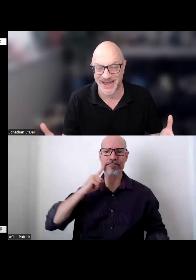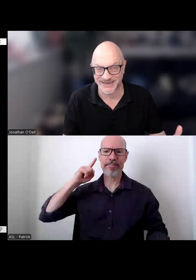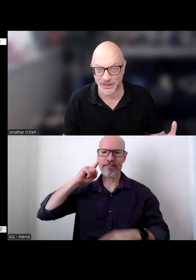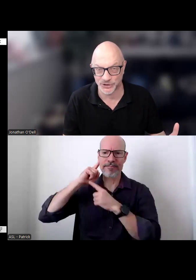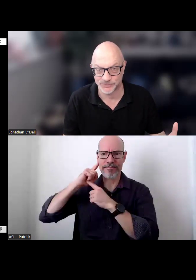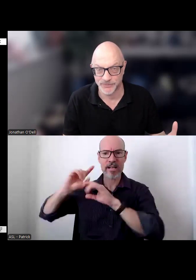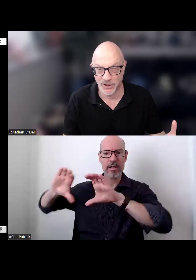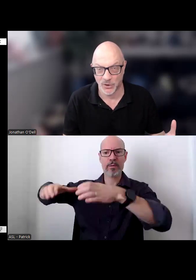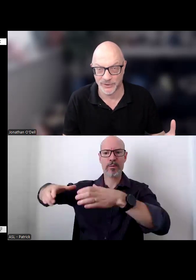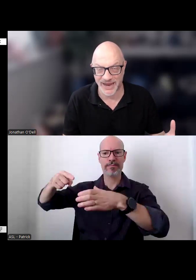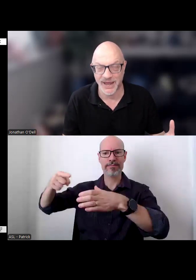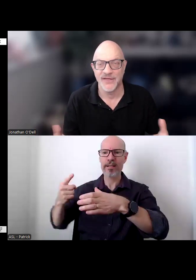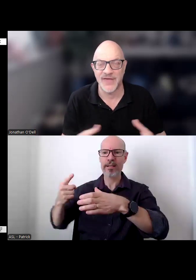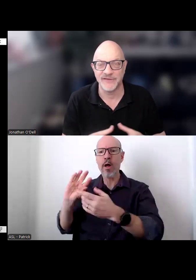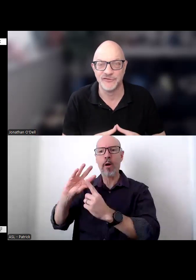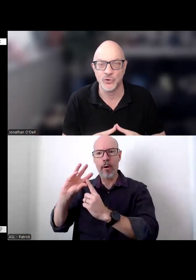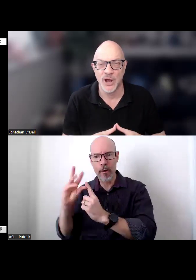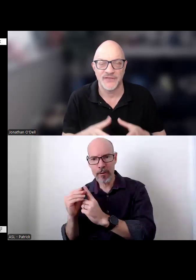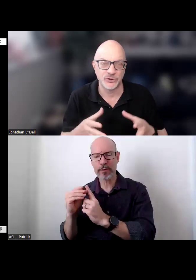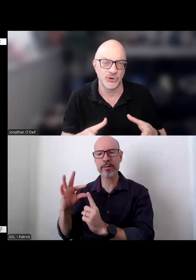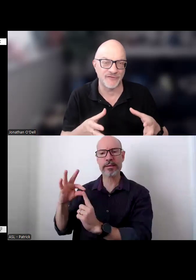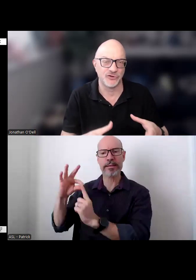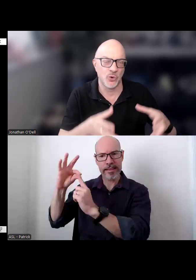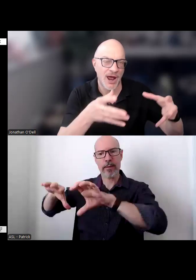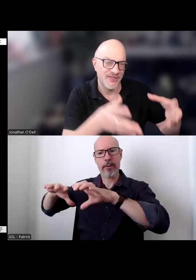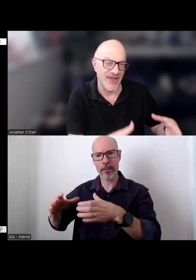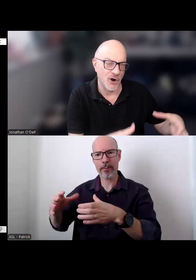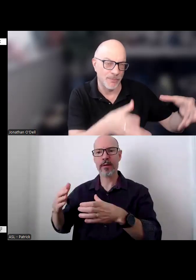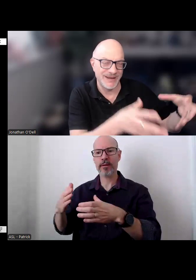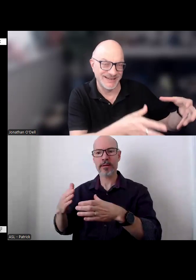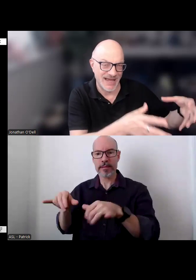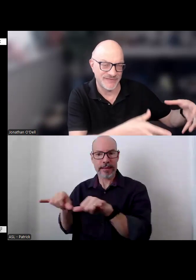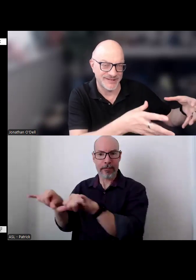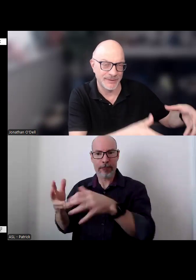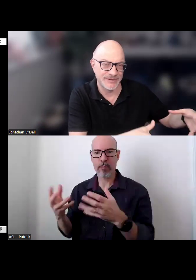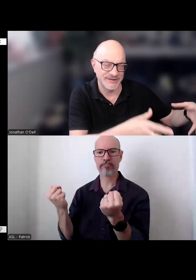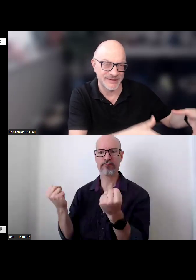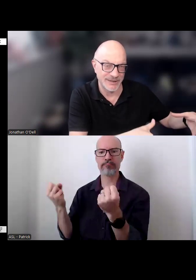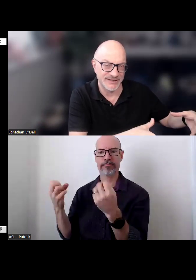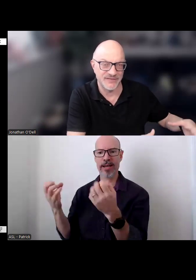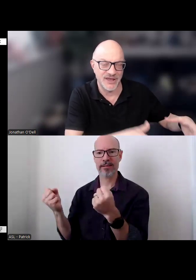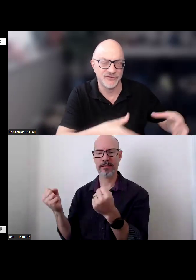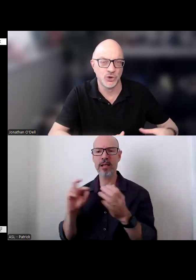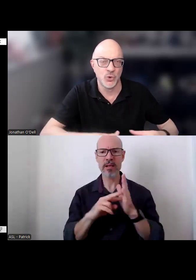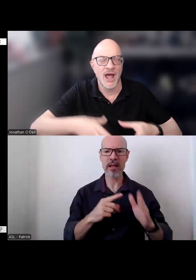themselves a distinct social and cultural group with a shared They view -- they do not view